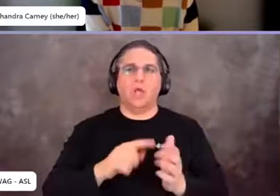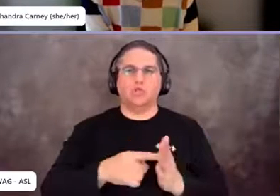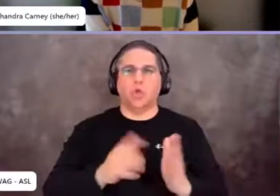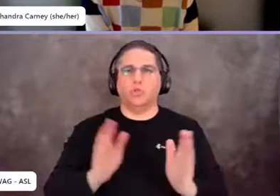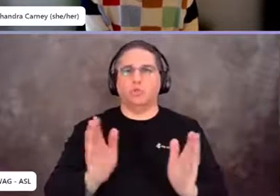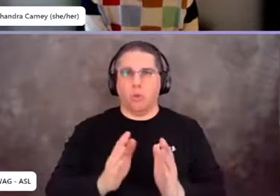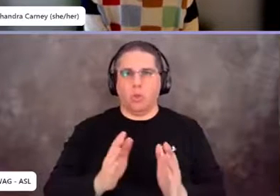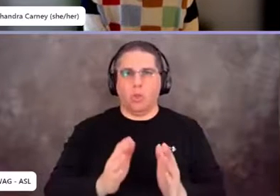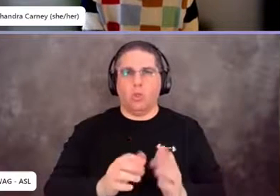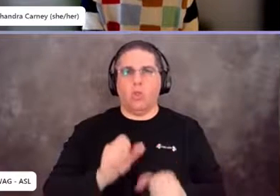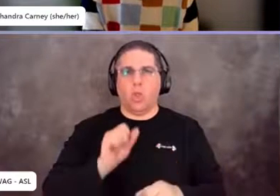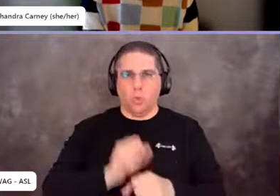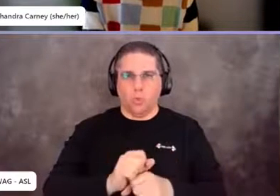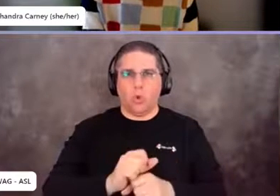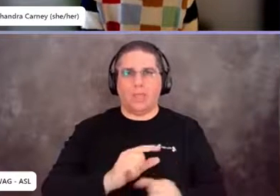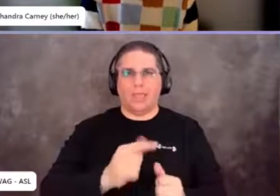[ARPITHA] I can go lightning